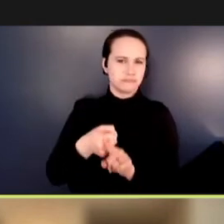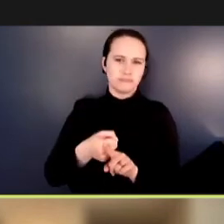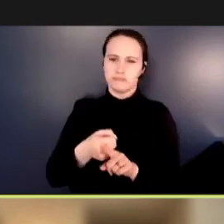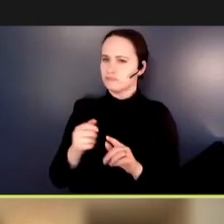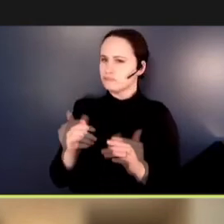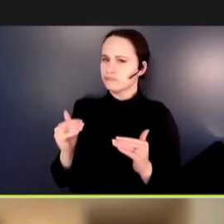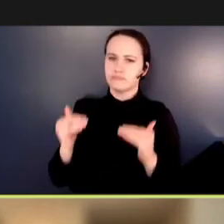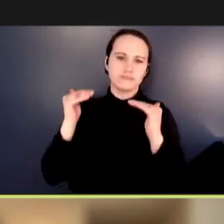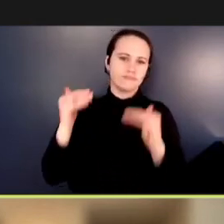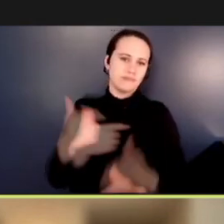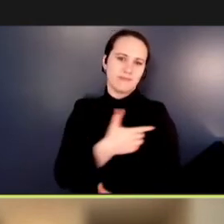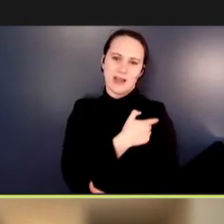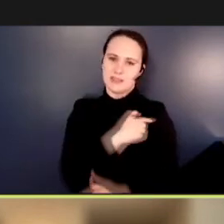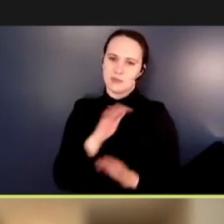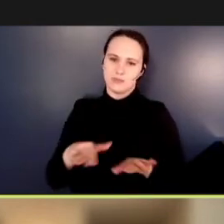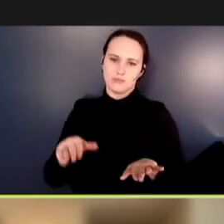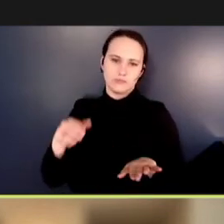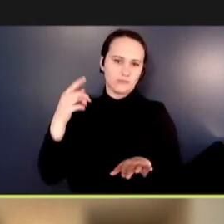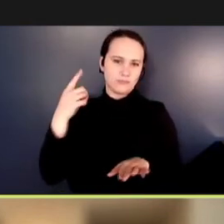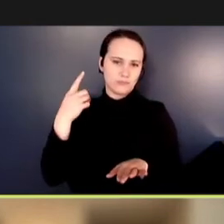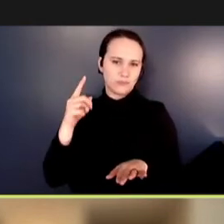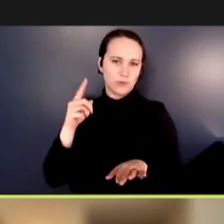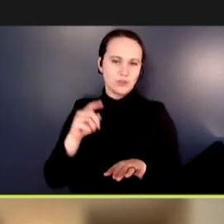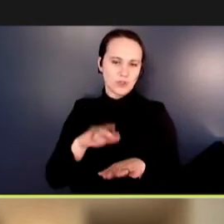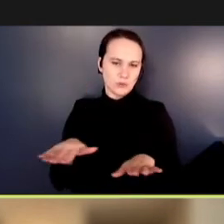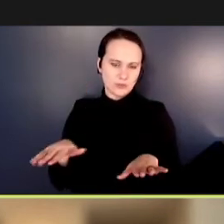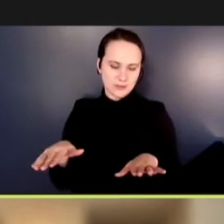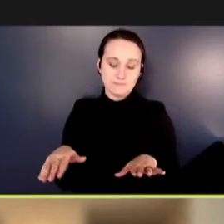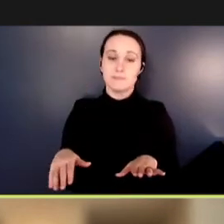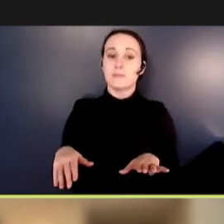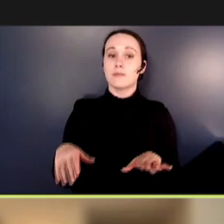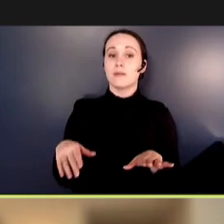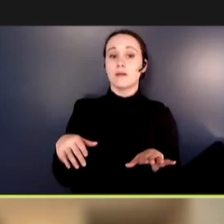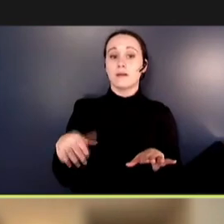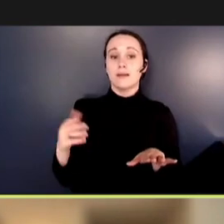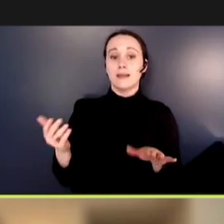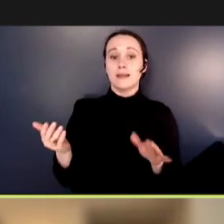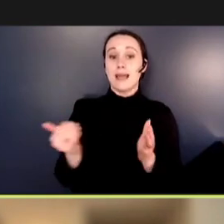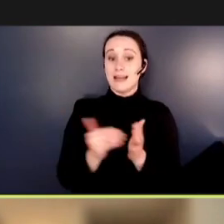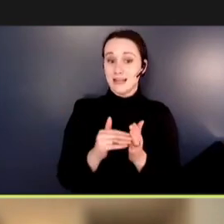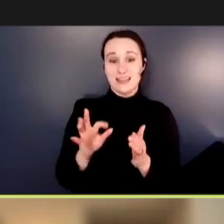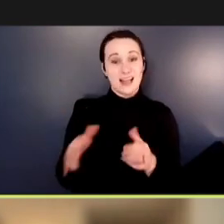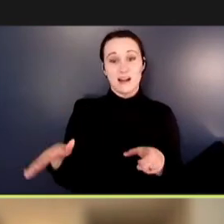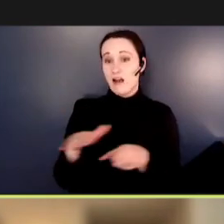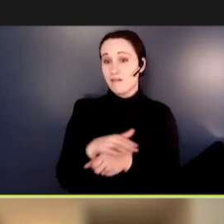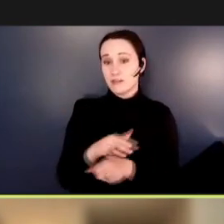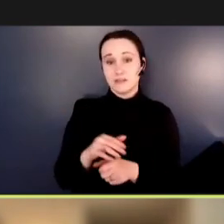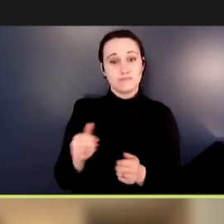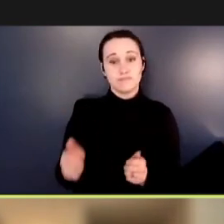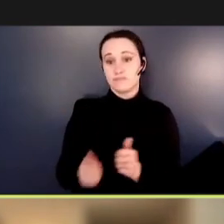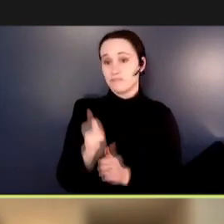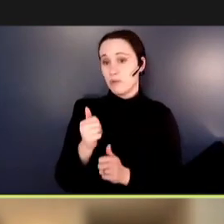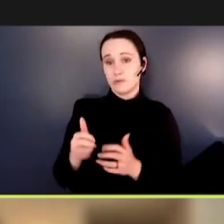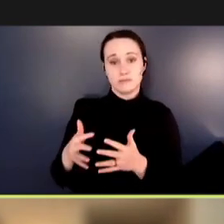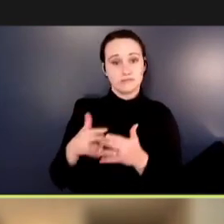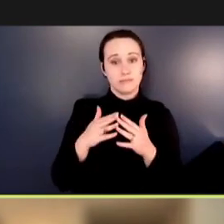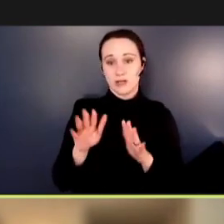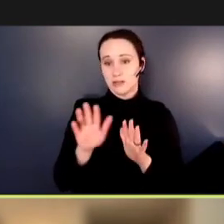covers almost half U.S. children for getting their routine vaccines, and a major reason why